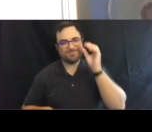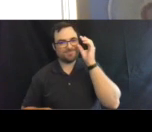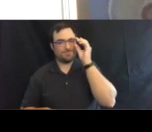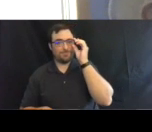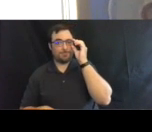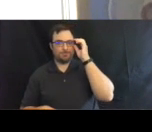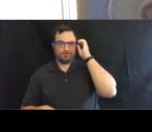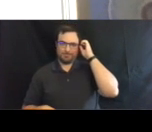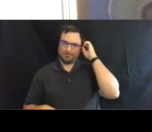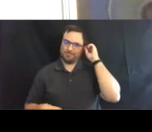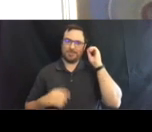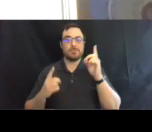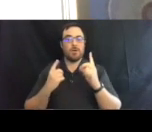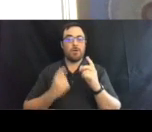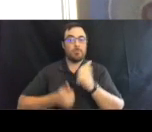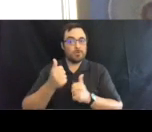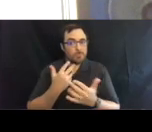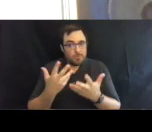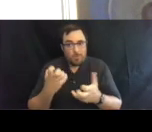want to include or think about when we're building an